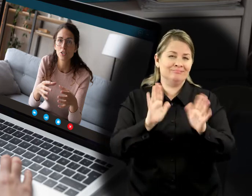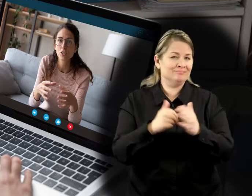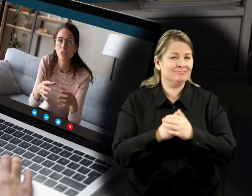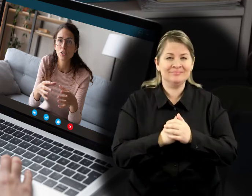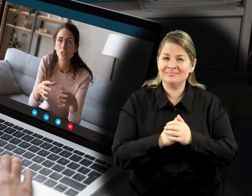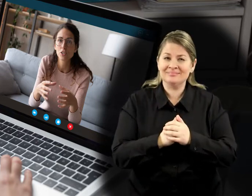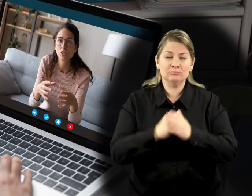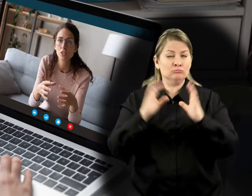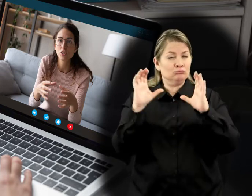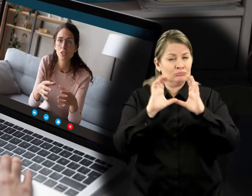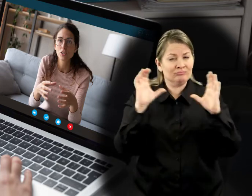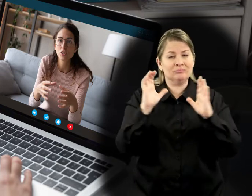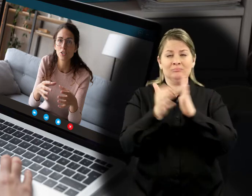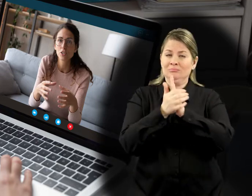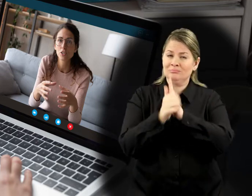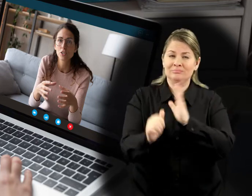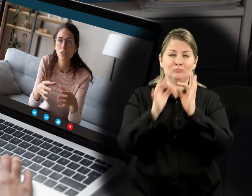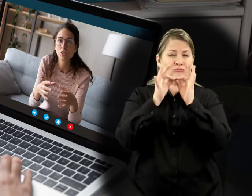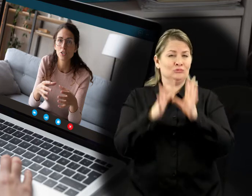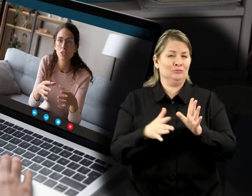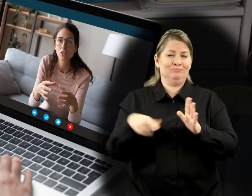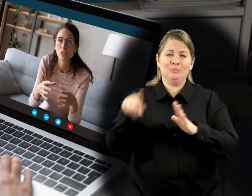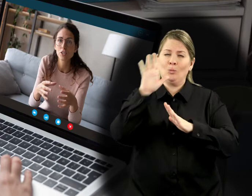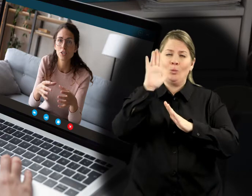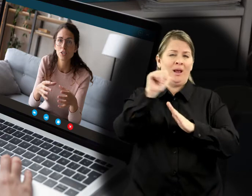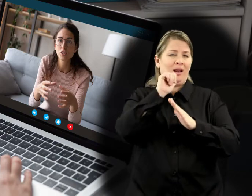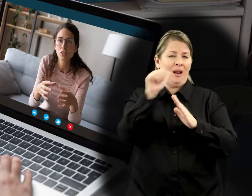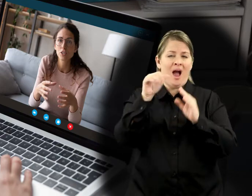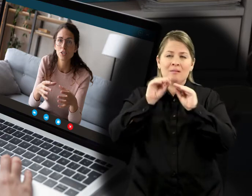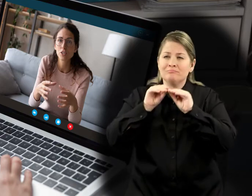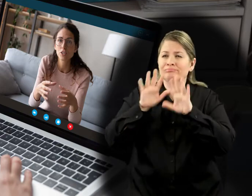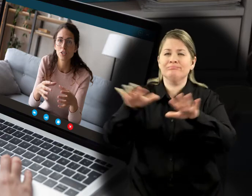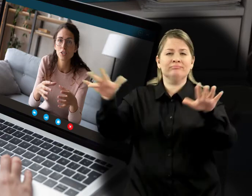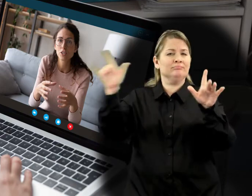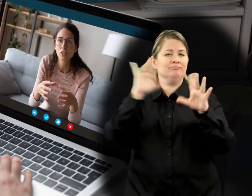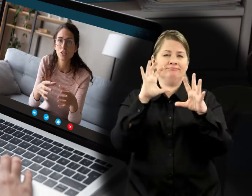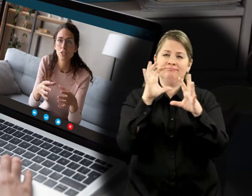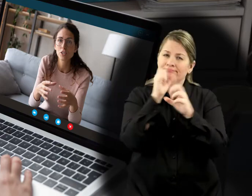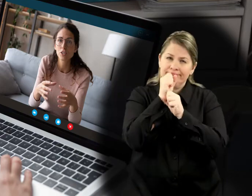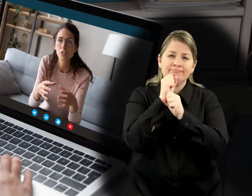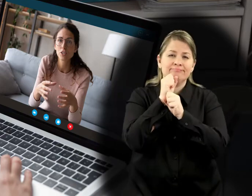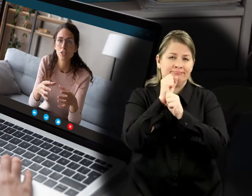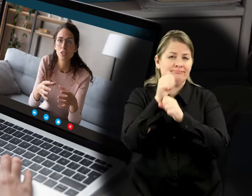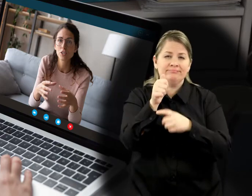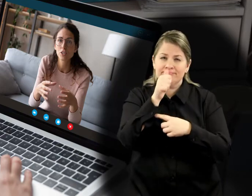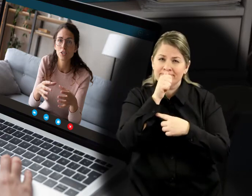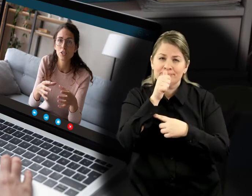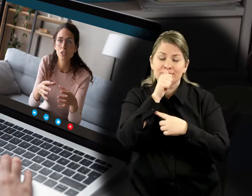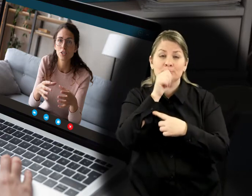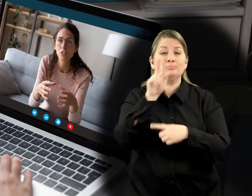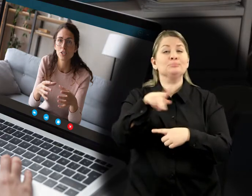that prohibits them from sharing information about their clients or what is discussed in an interpreting situation.